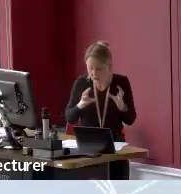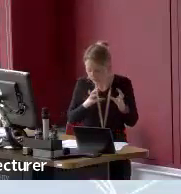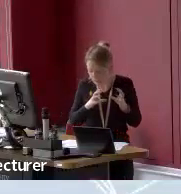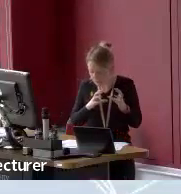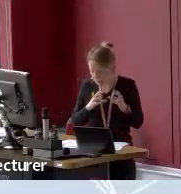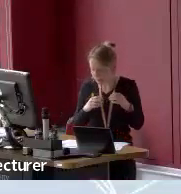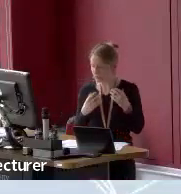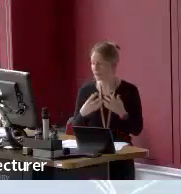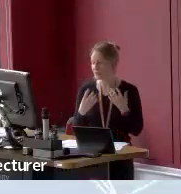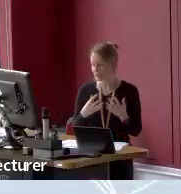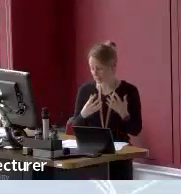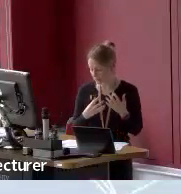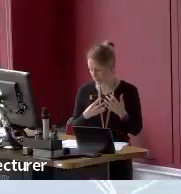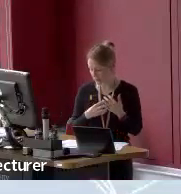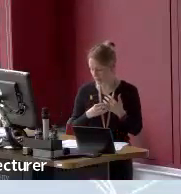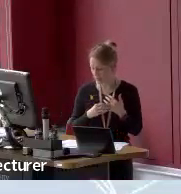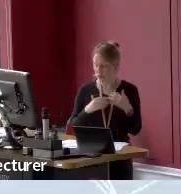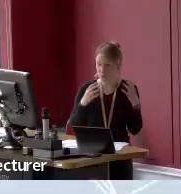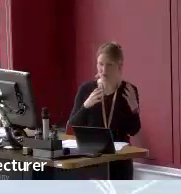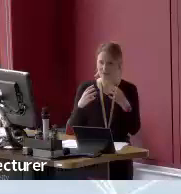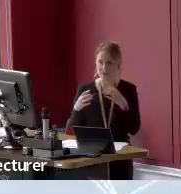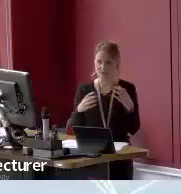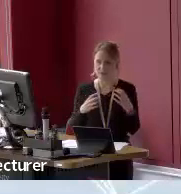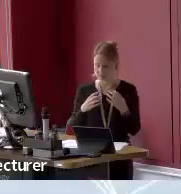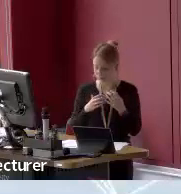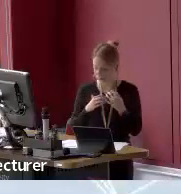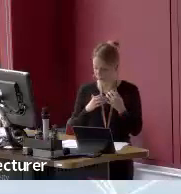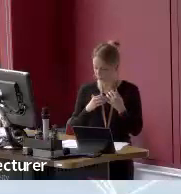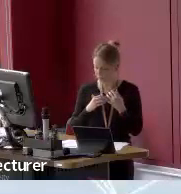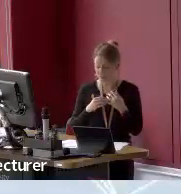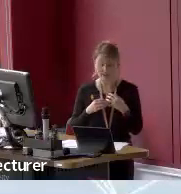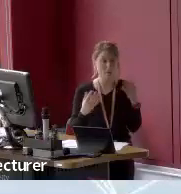refence and I’m reiterating this point about the newness of this for us as a group because. I’m